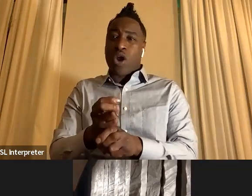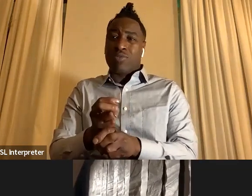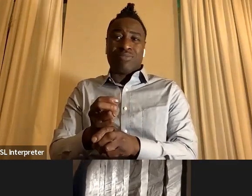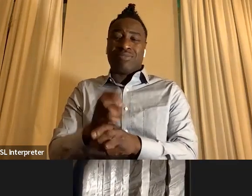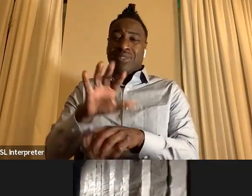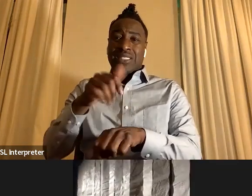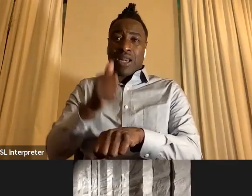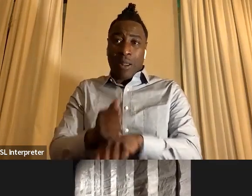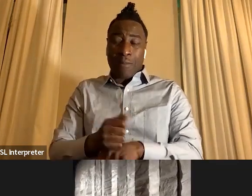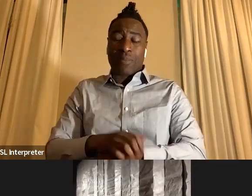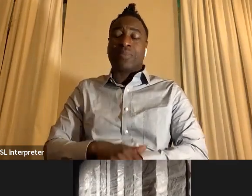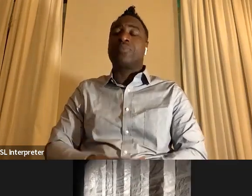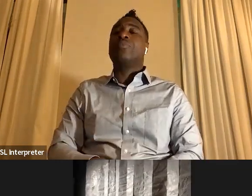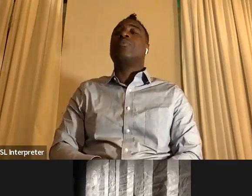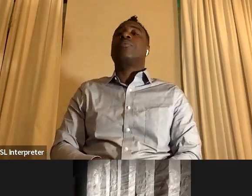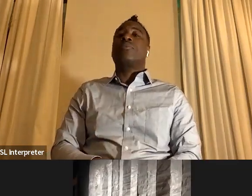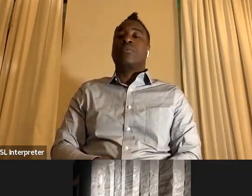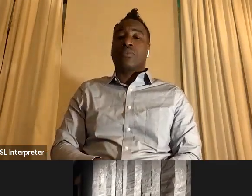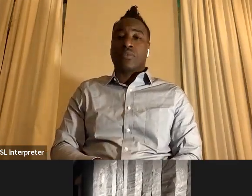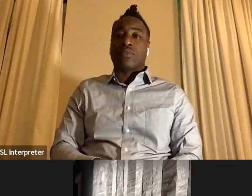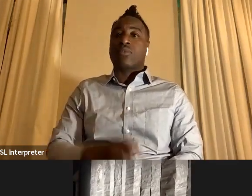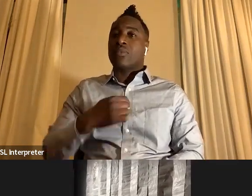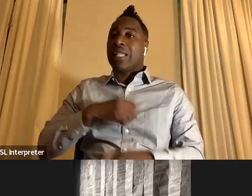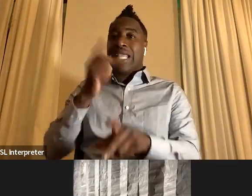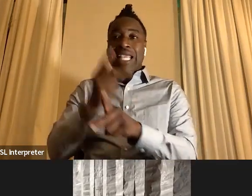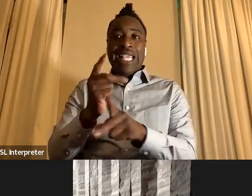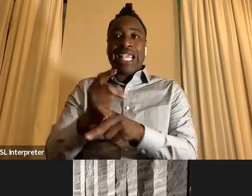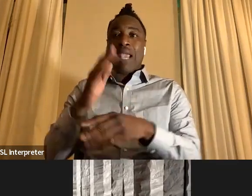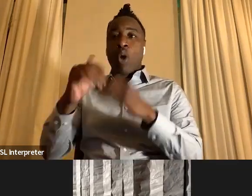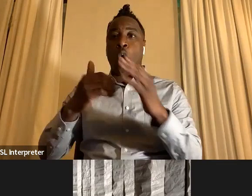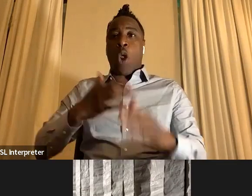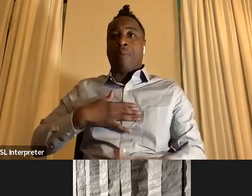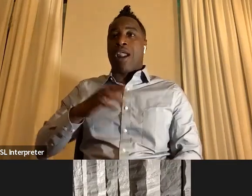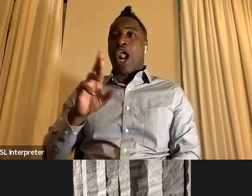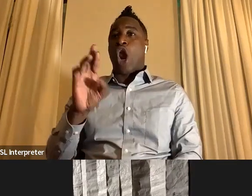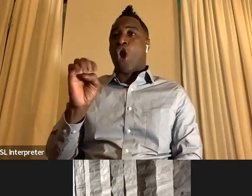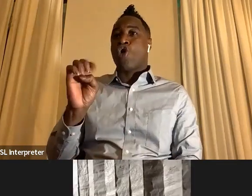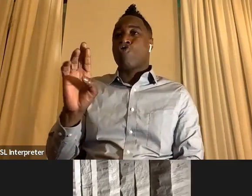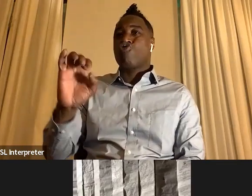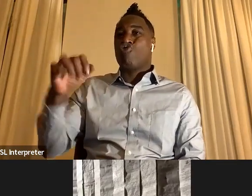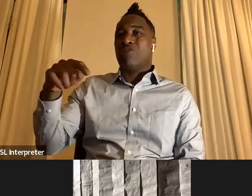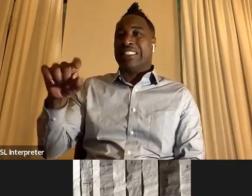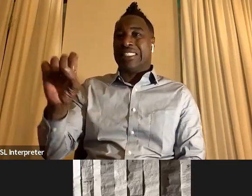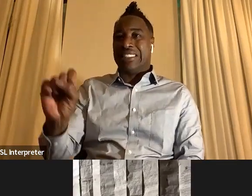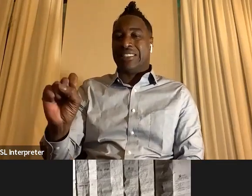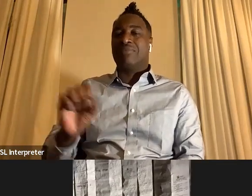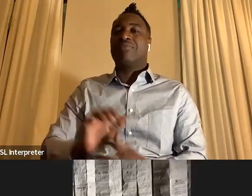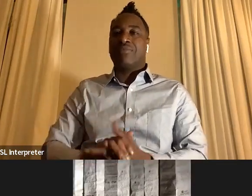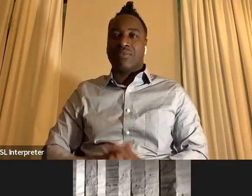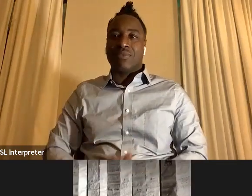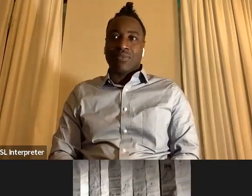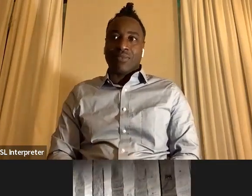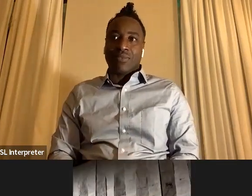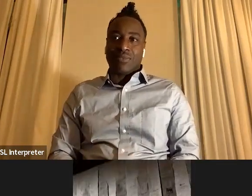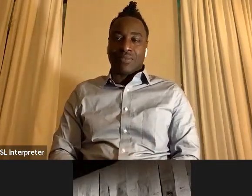I just kept the receipts. And I like to show,